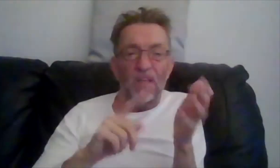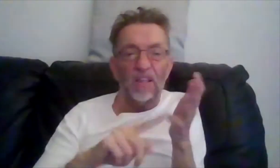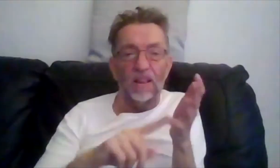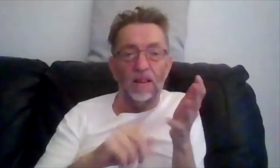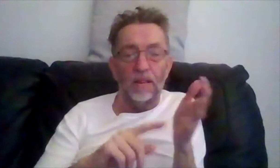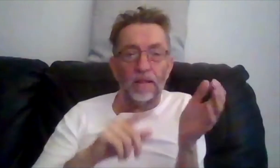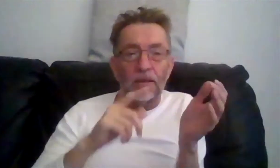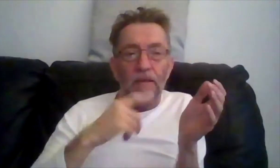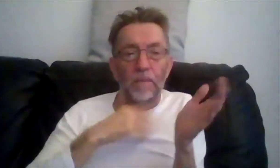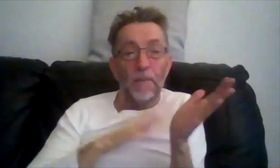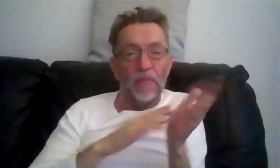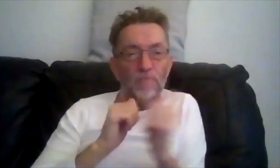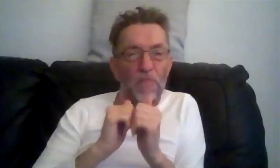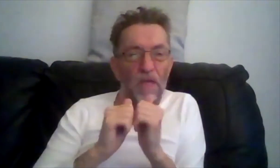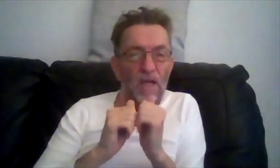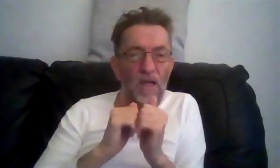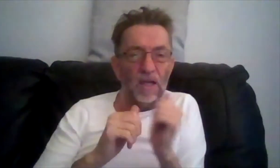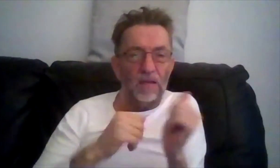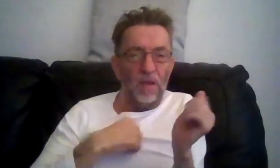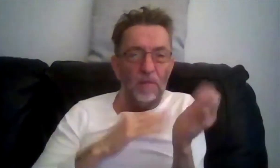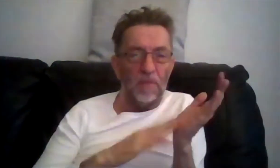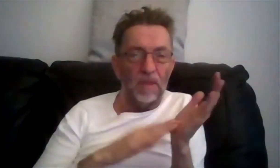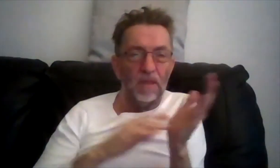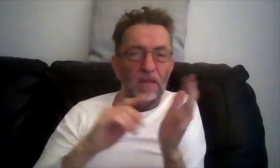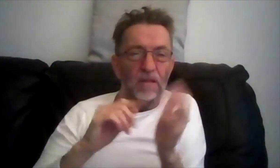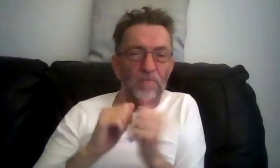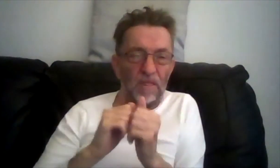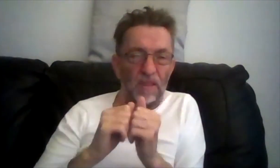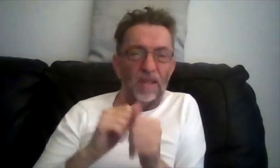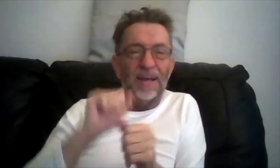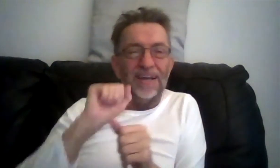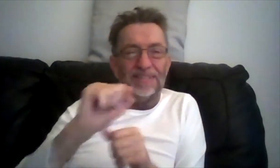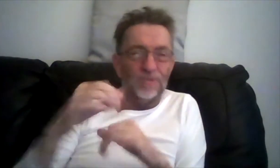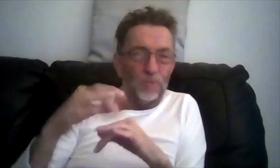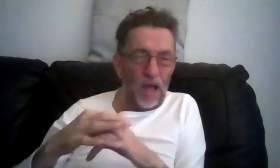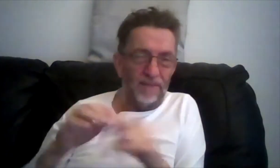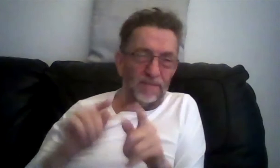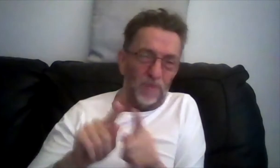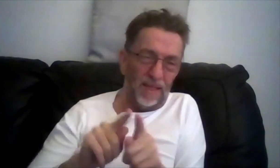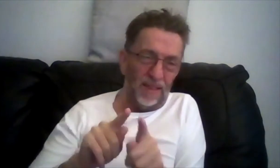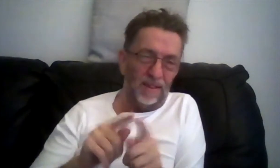My uncle, on my mother's side, and his wife were also deaf.